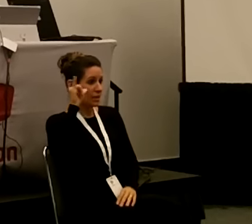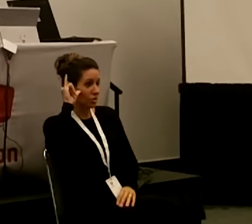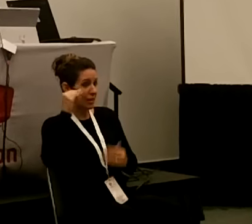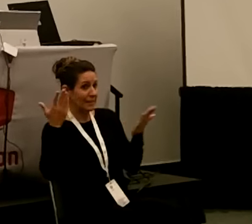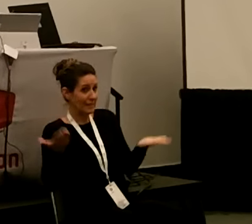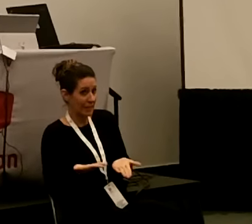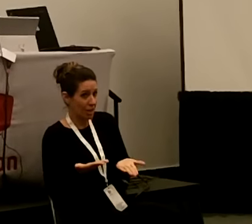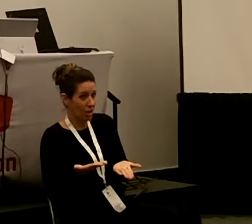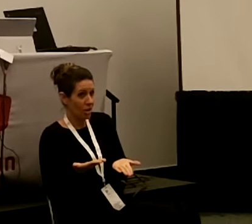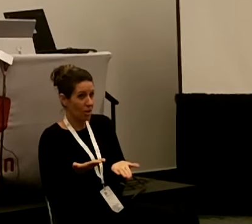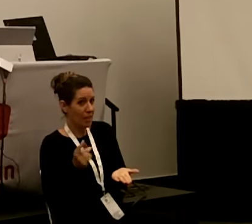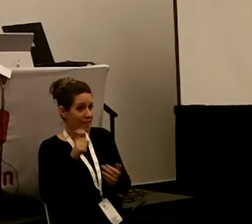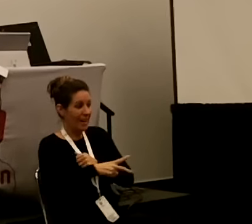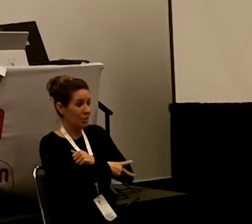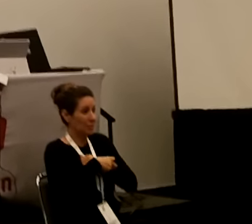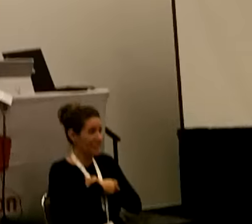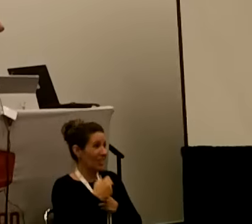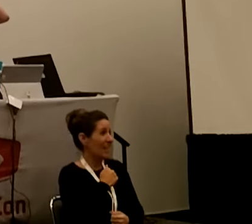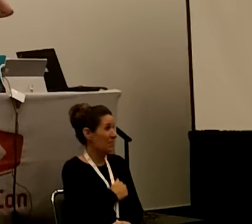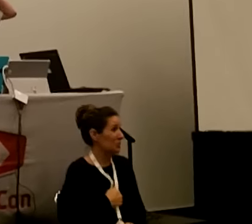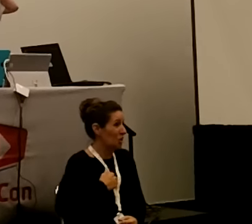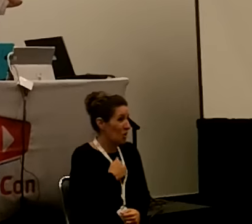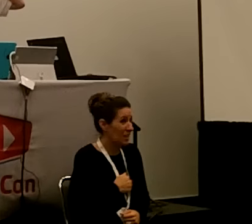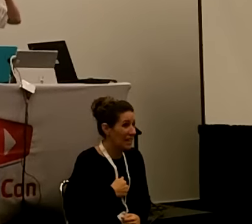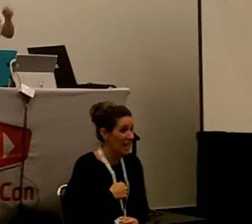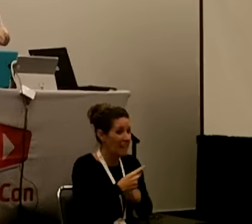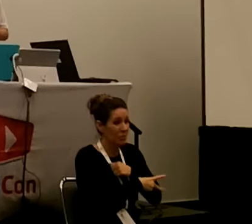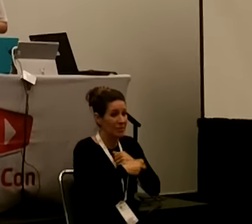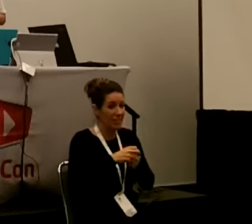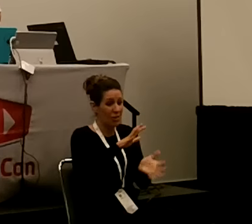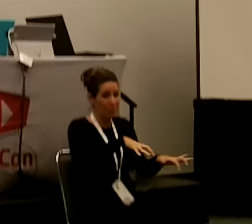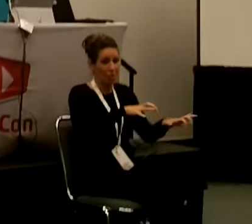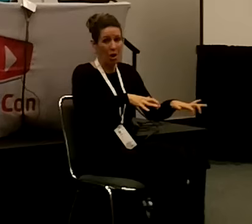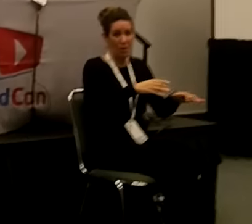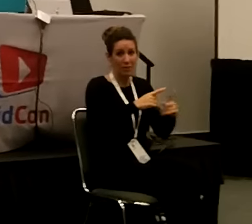that I had to steal the CART from. I've felt bad about that since yesterday.